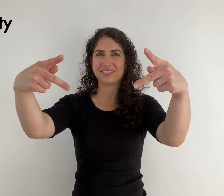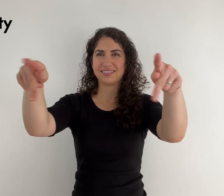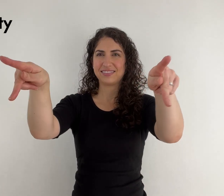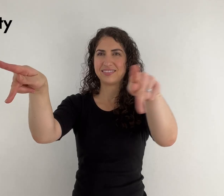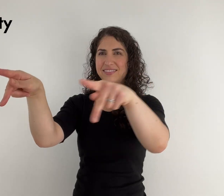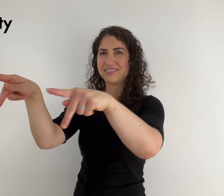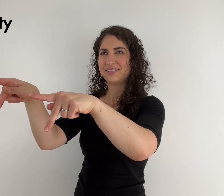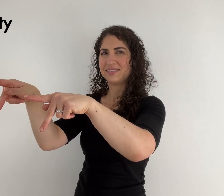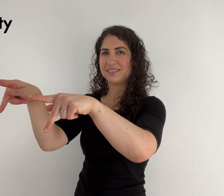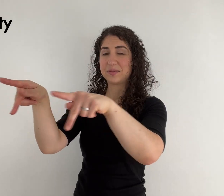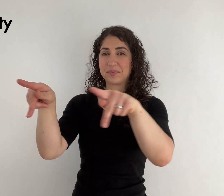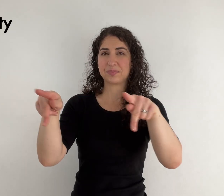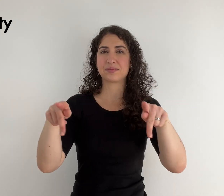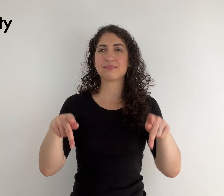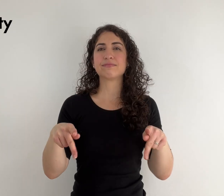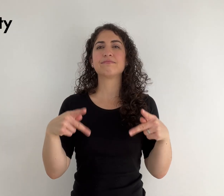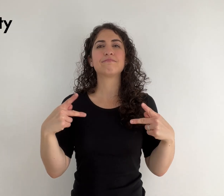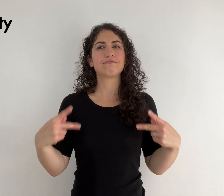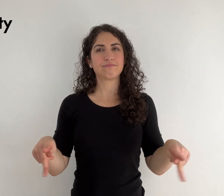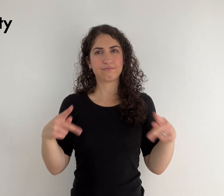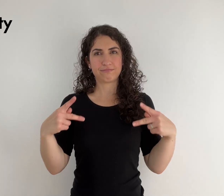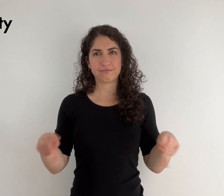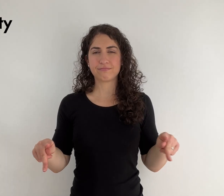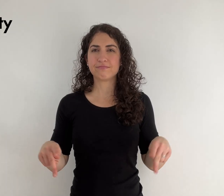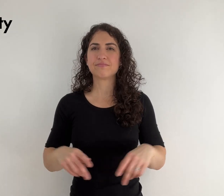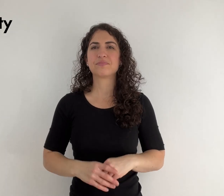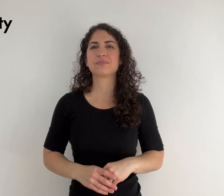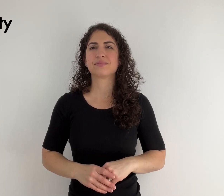The "P" handshape. PARTY.